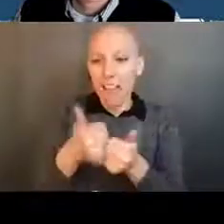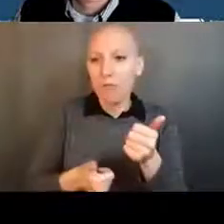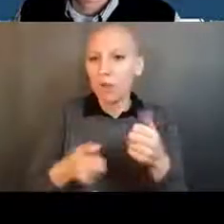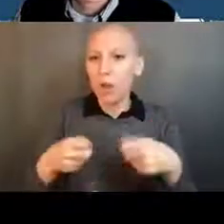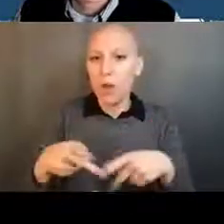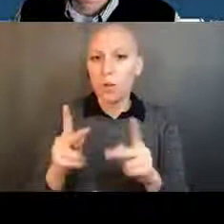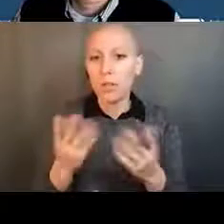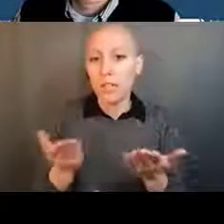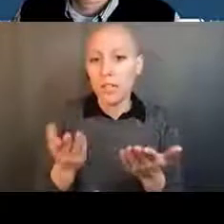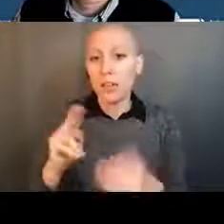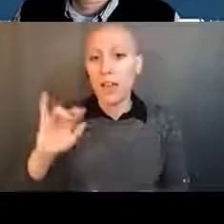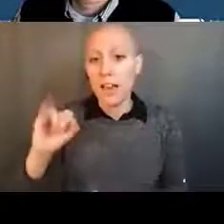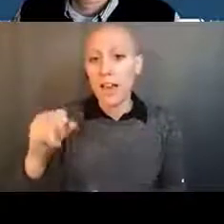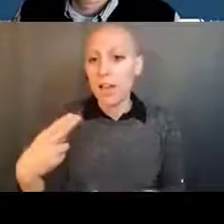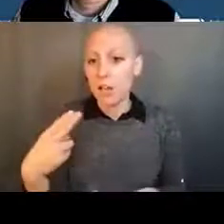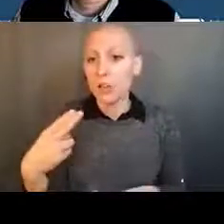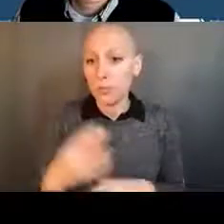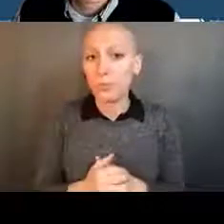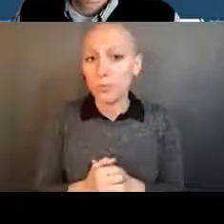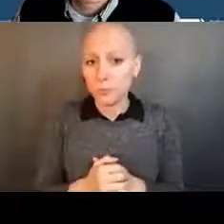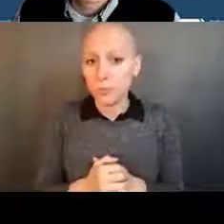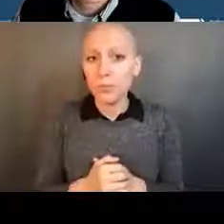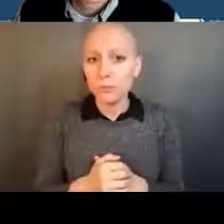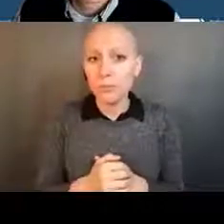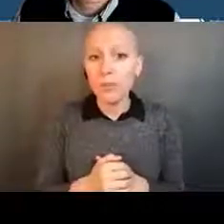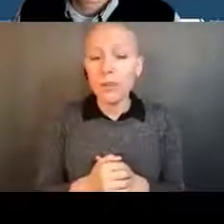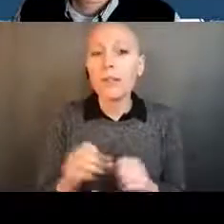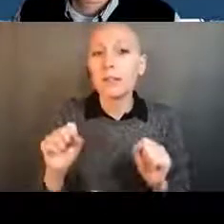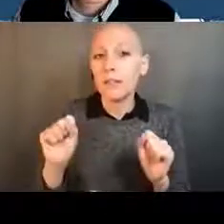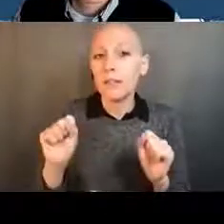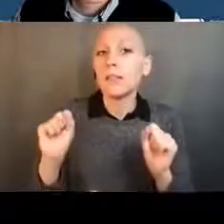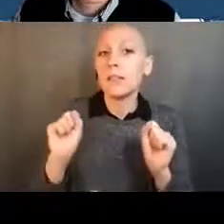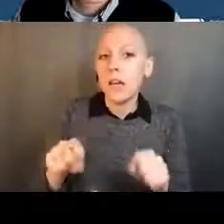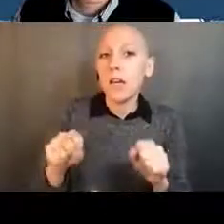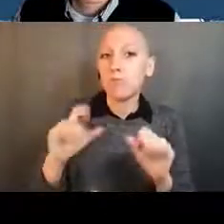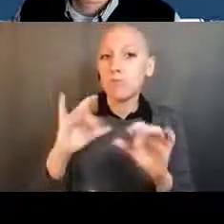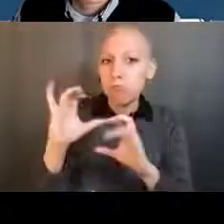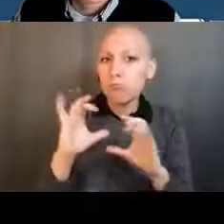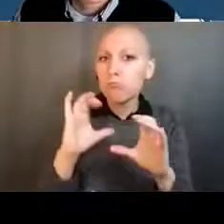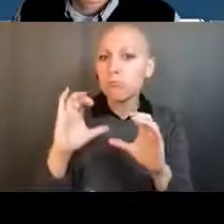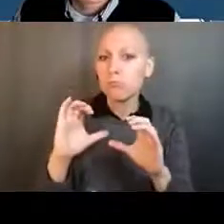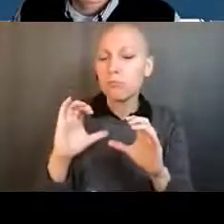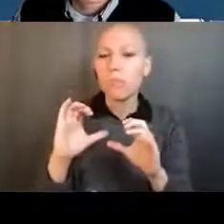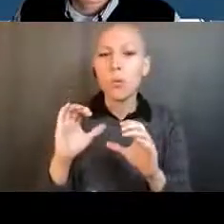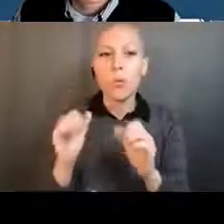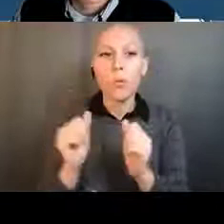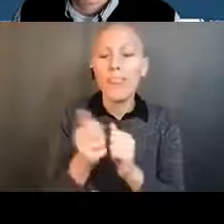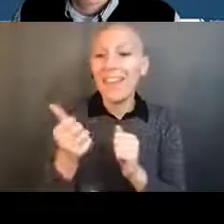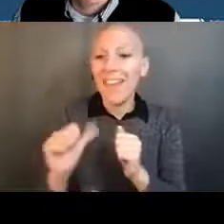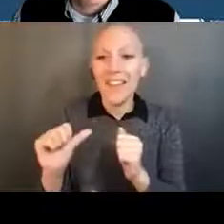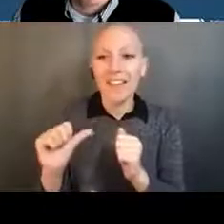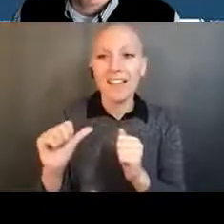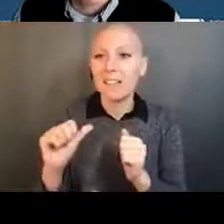You are able to search this by any keyword, so let's say you're interested in type 1 diabetes